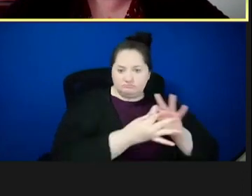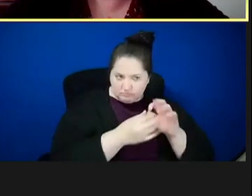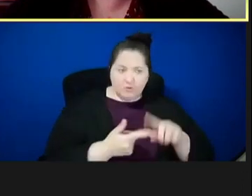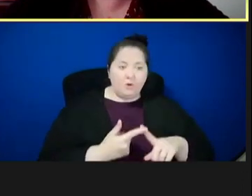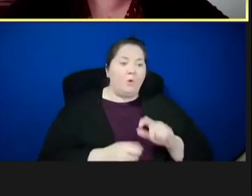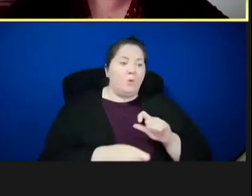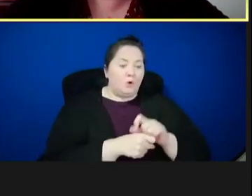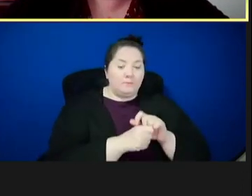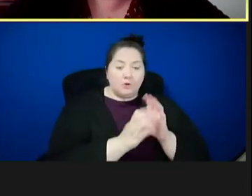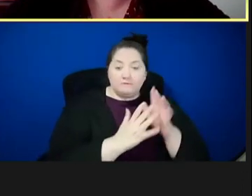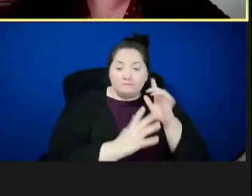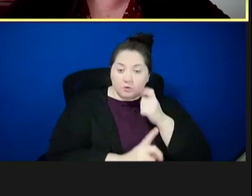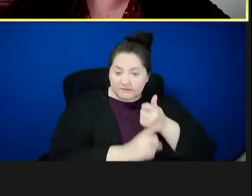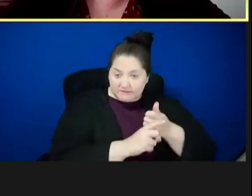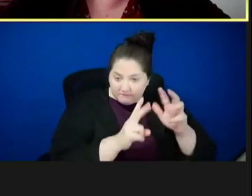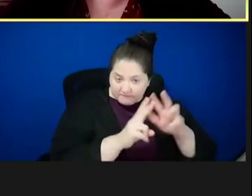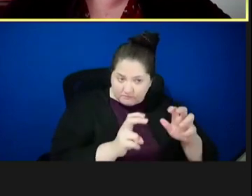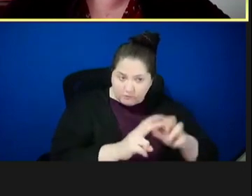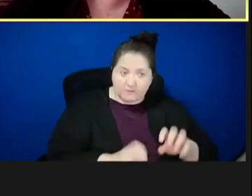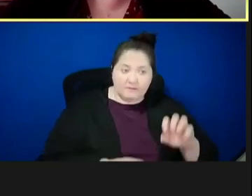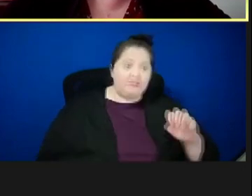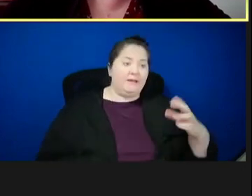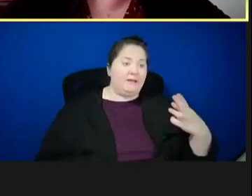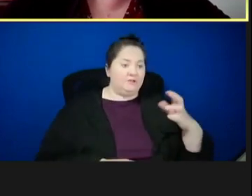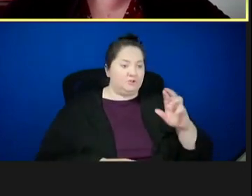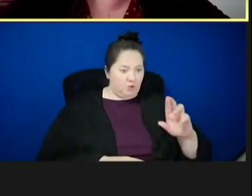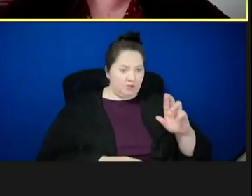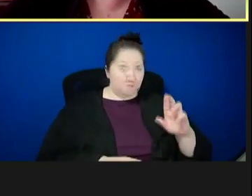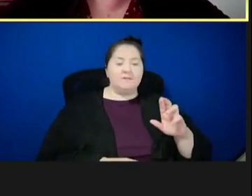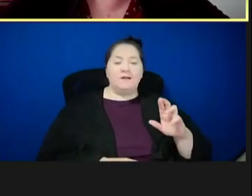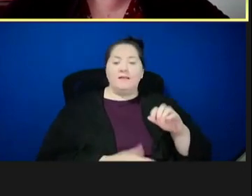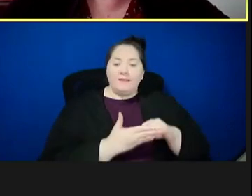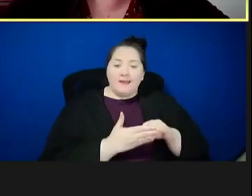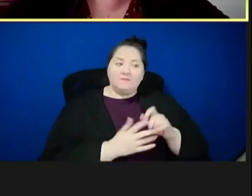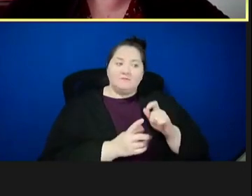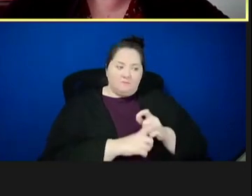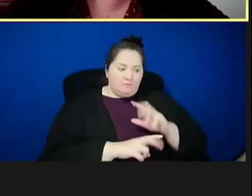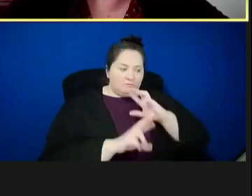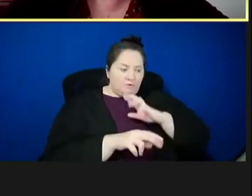and based on -- it's based on responses and interviews with multiple long-term care EHRs.